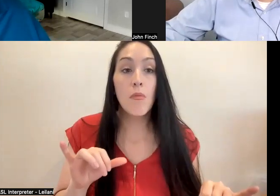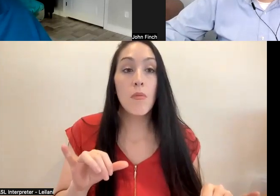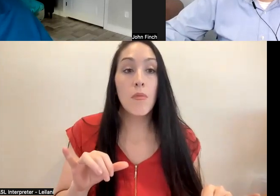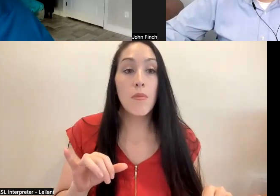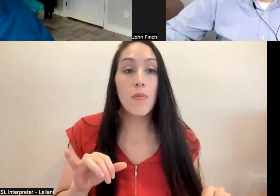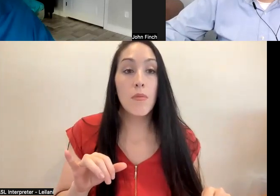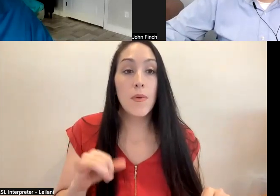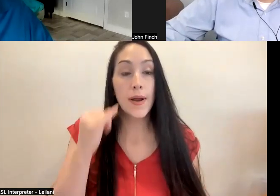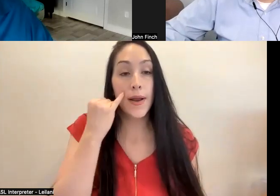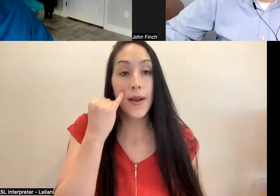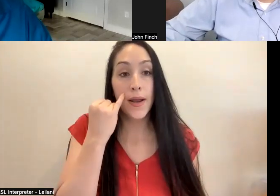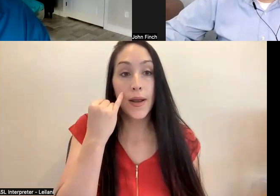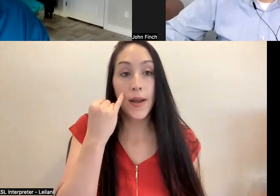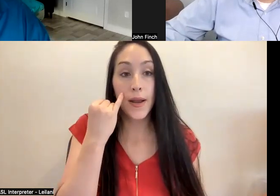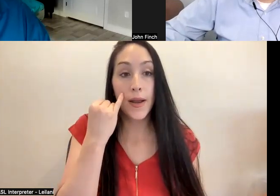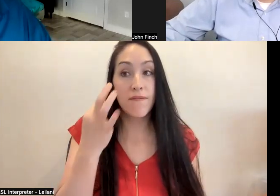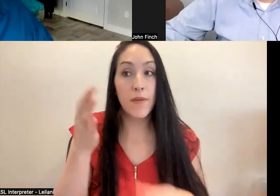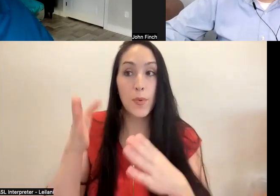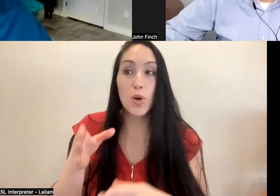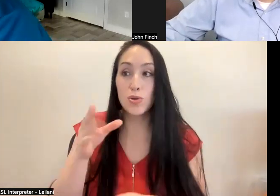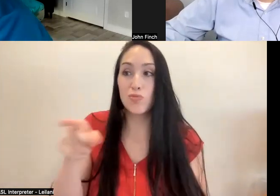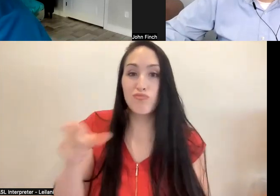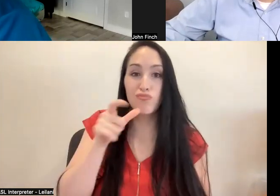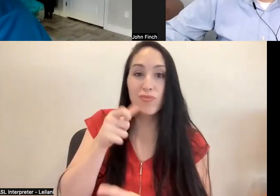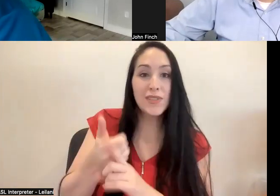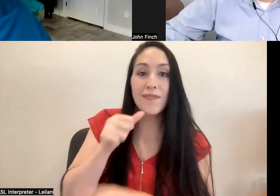you know. 11:29:53 Bring that up to me, and everything. So that's something I've encountered. 11:30:14 Okay.